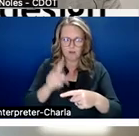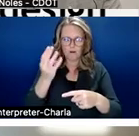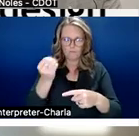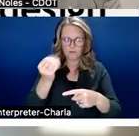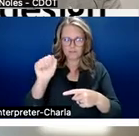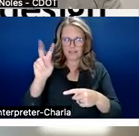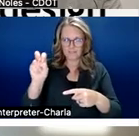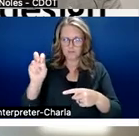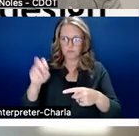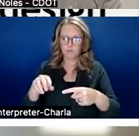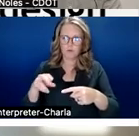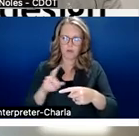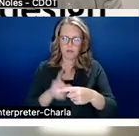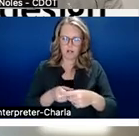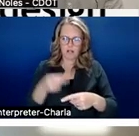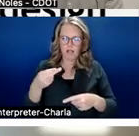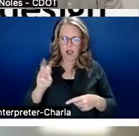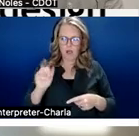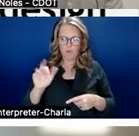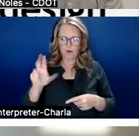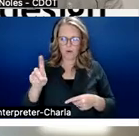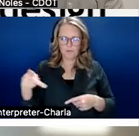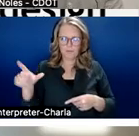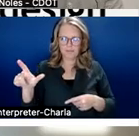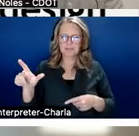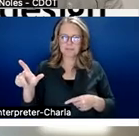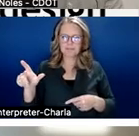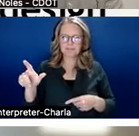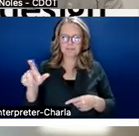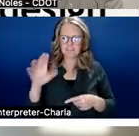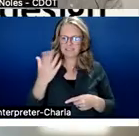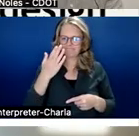So this is right in front of the CDOT headquarters building.